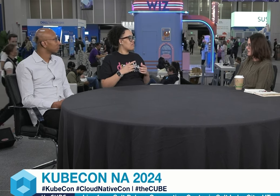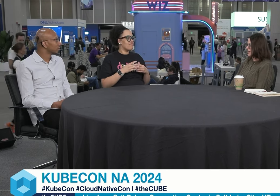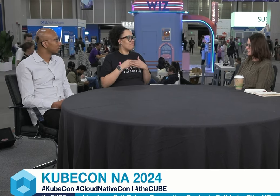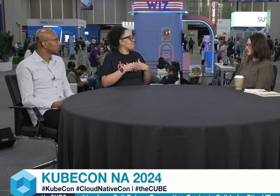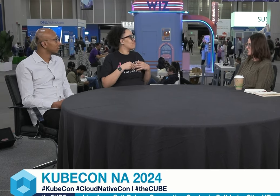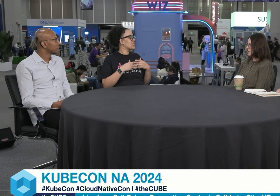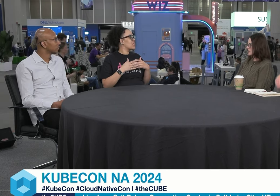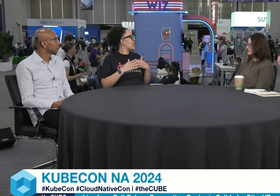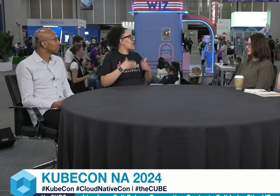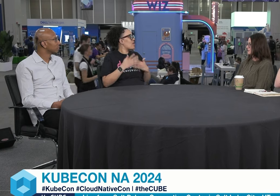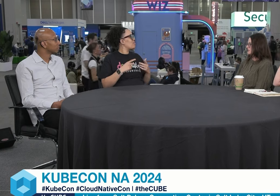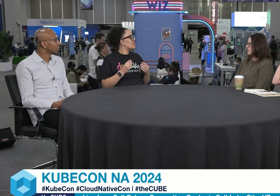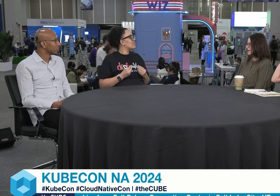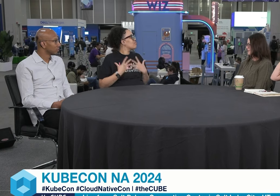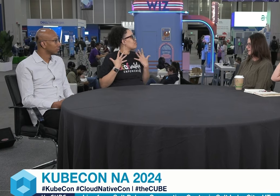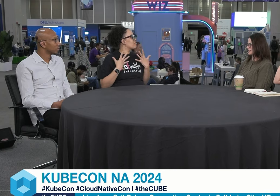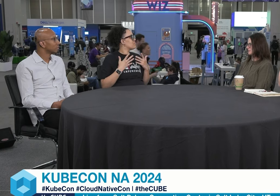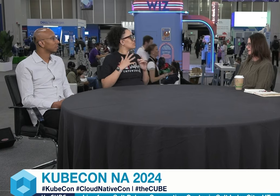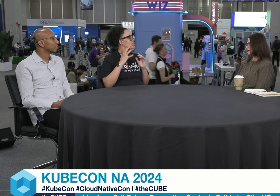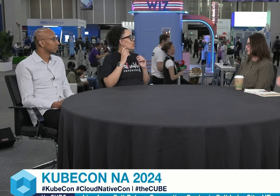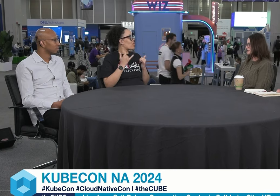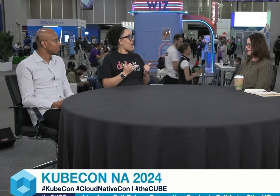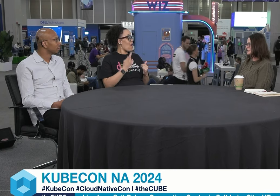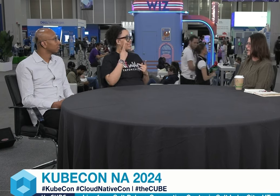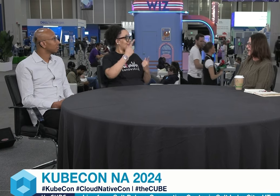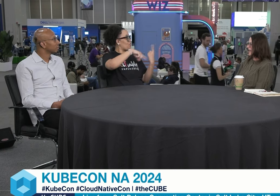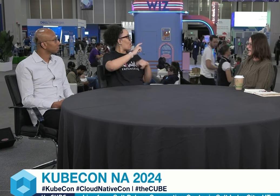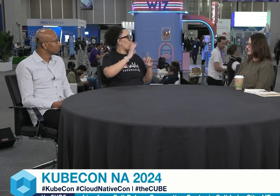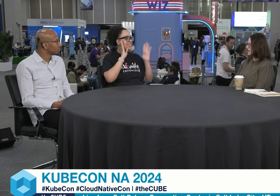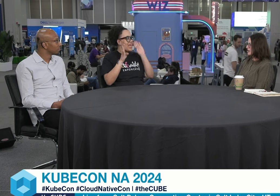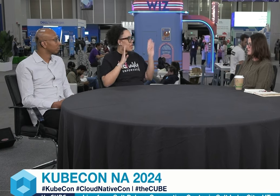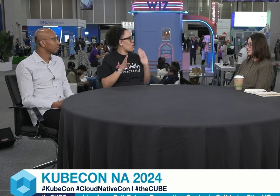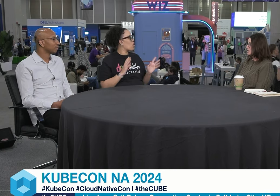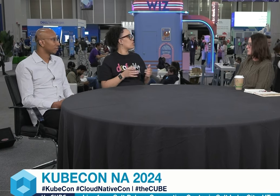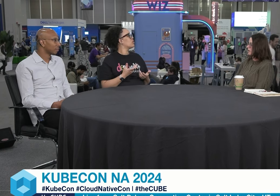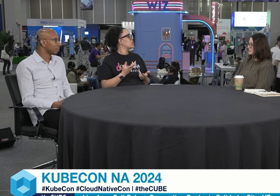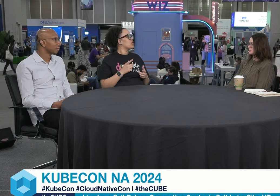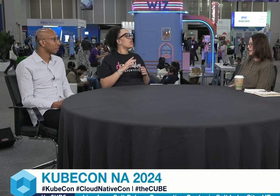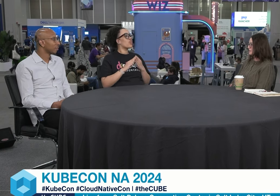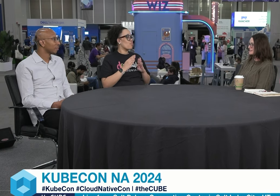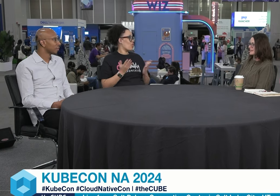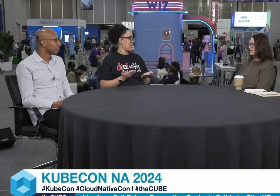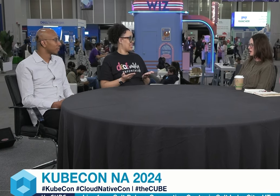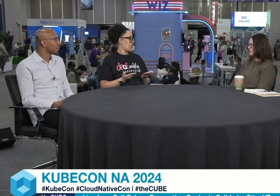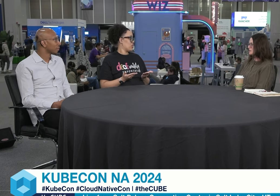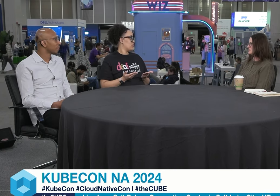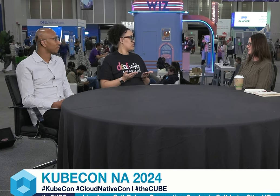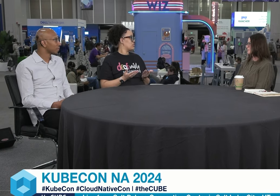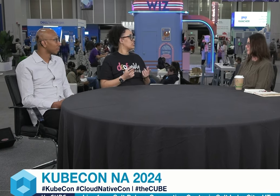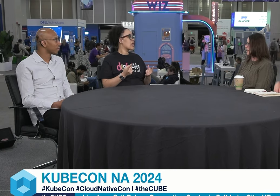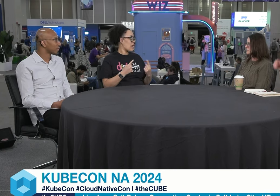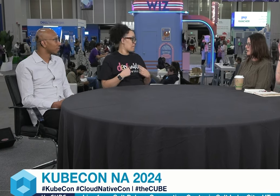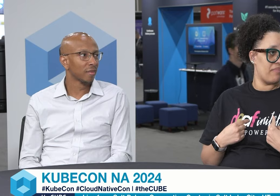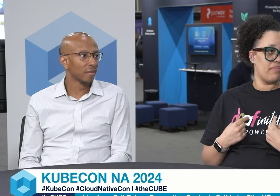After that, there's all kinds of flexibility built in and then you are inspired to say hello when you see them around.